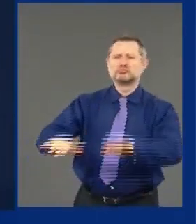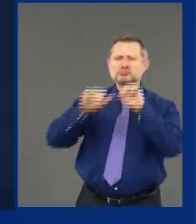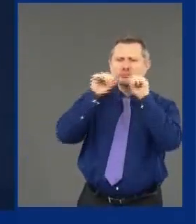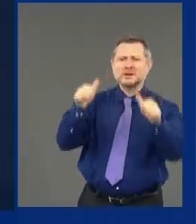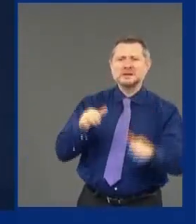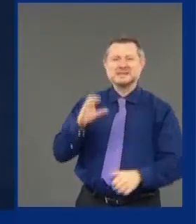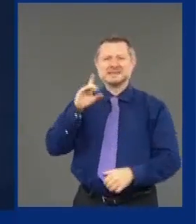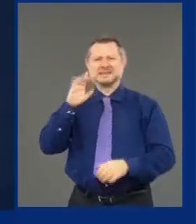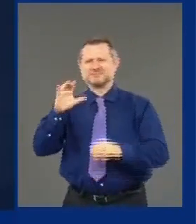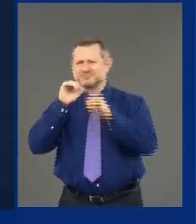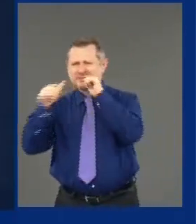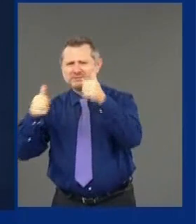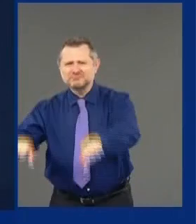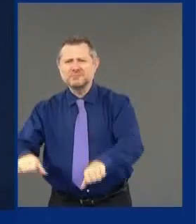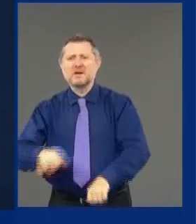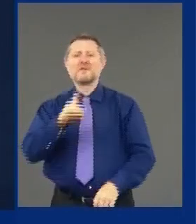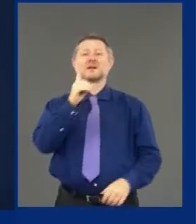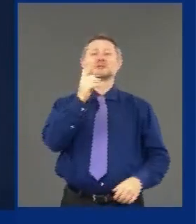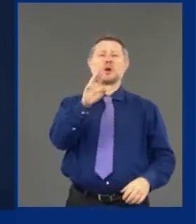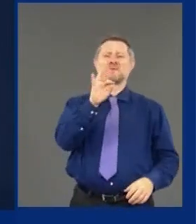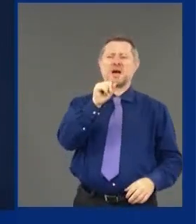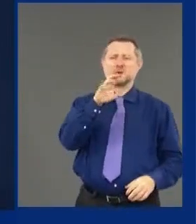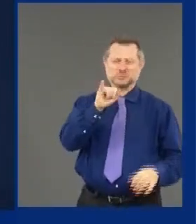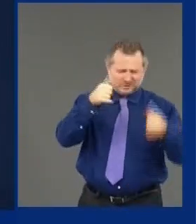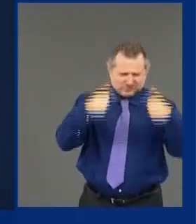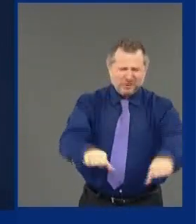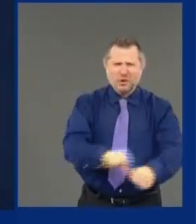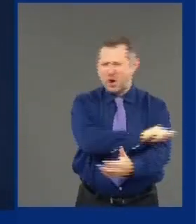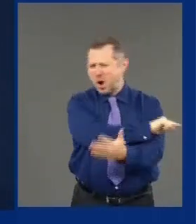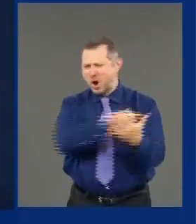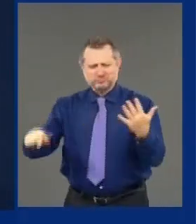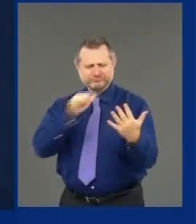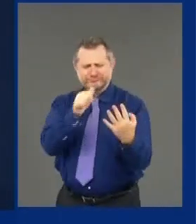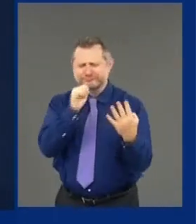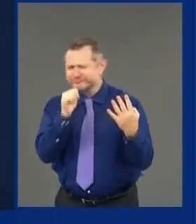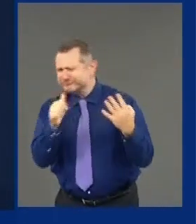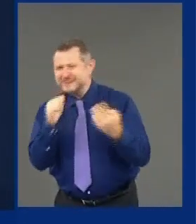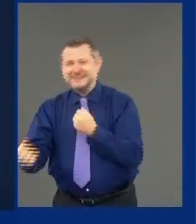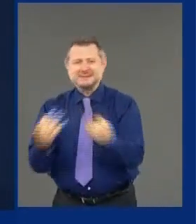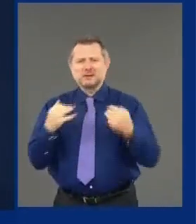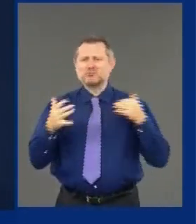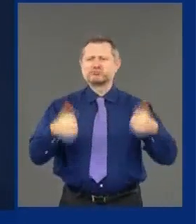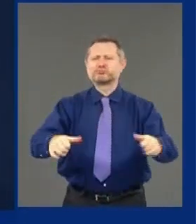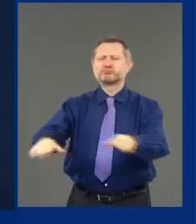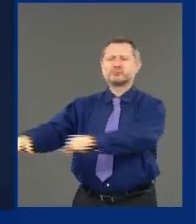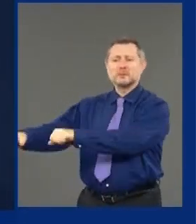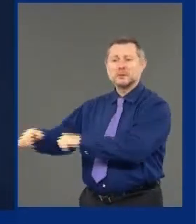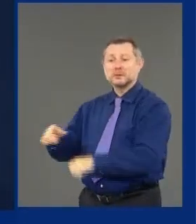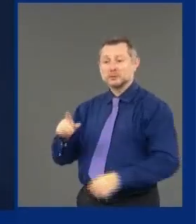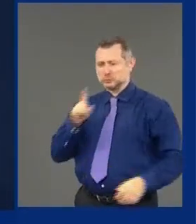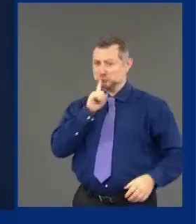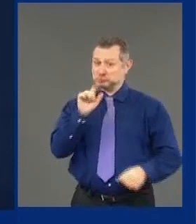HE DENIED IT ALL. HE DENIED THE SCIENCE ADVISORS,